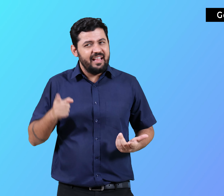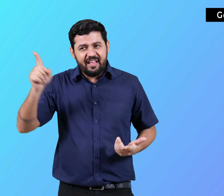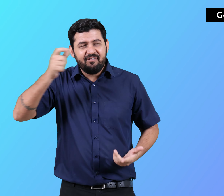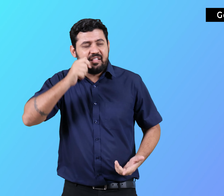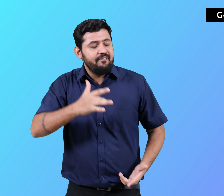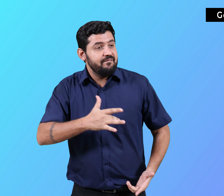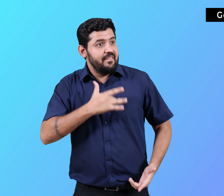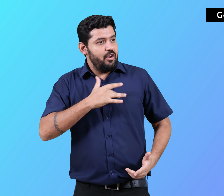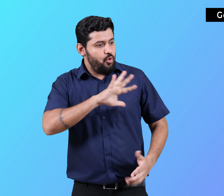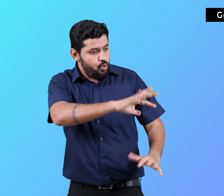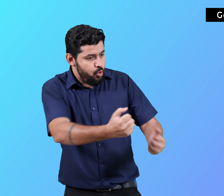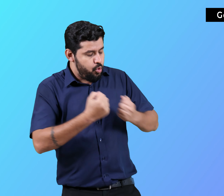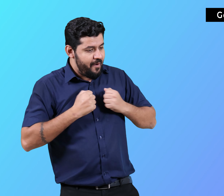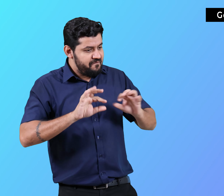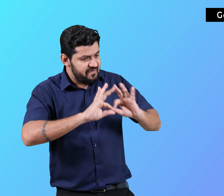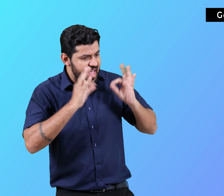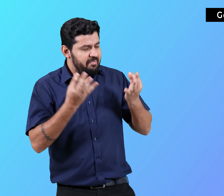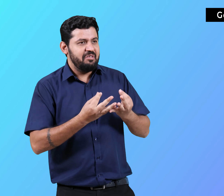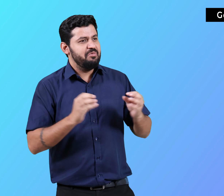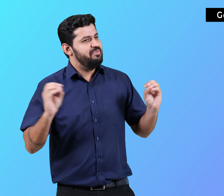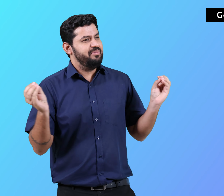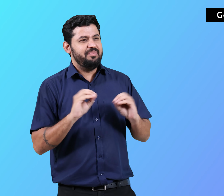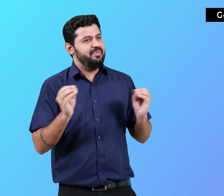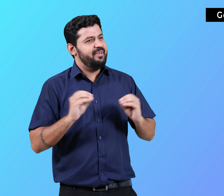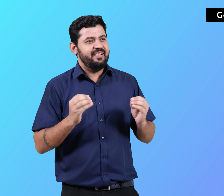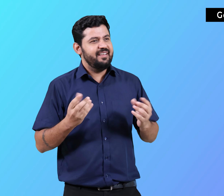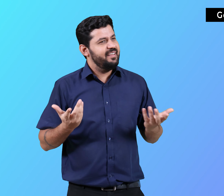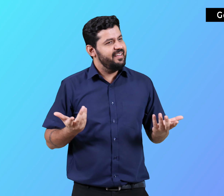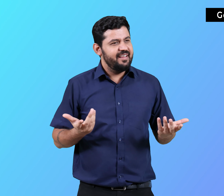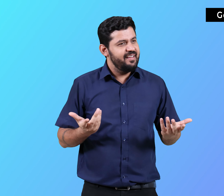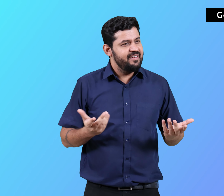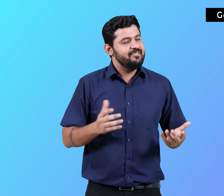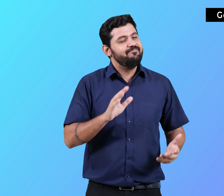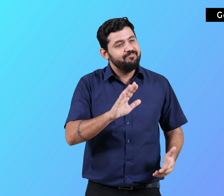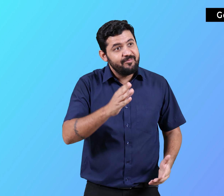Some of that should have been ours.